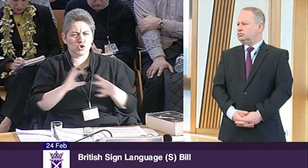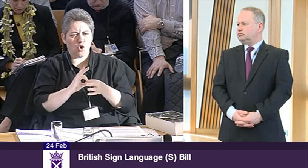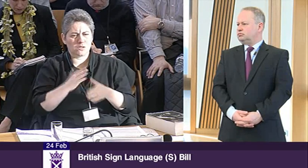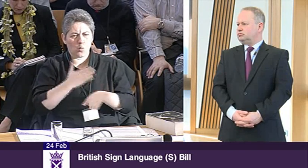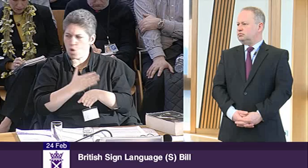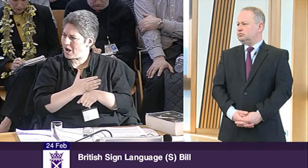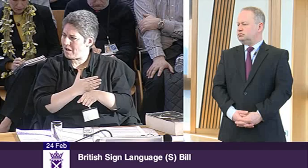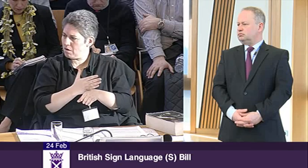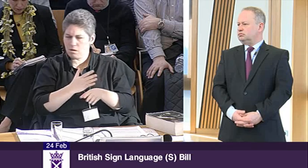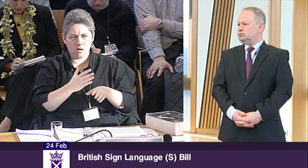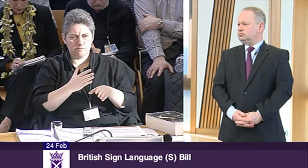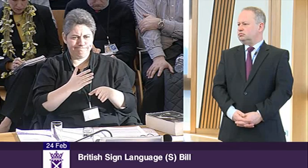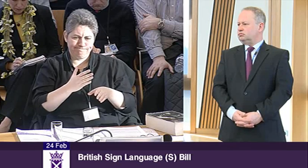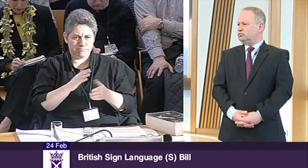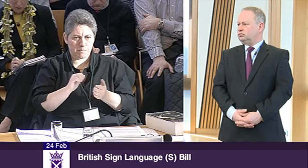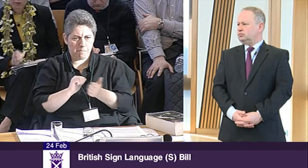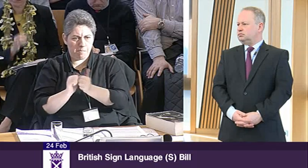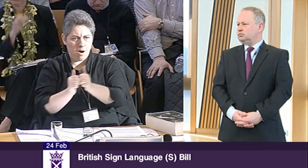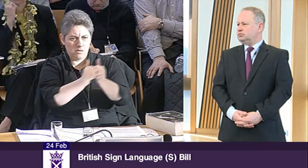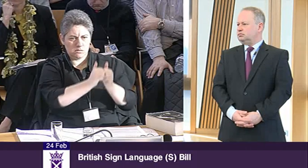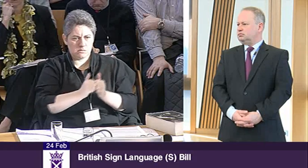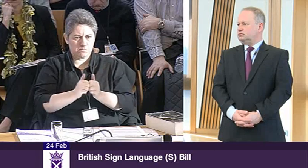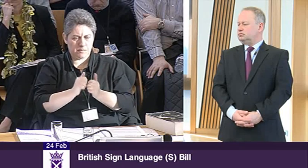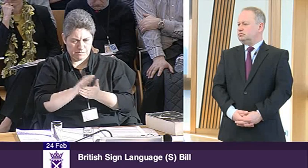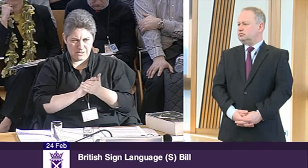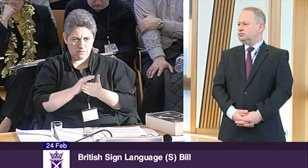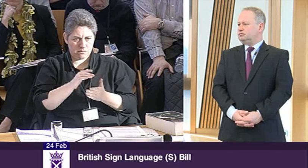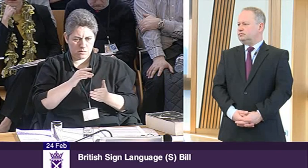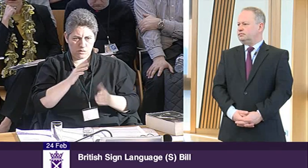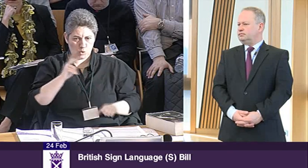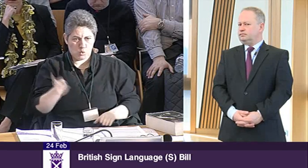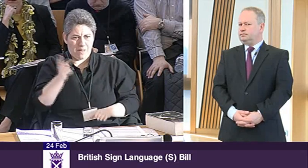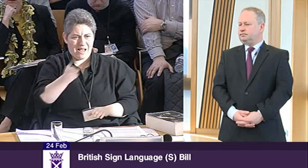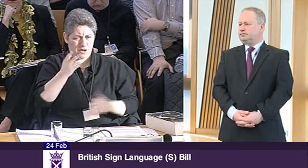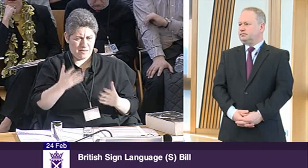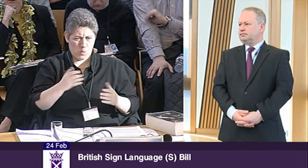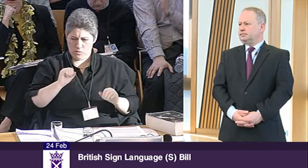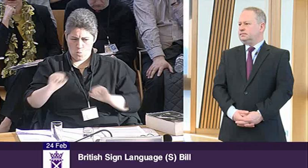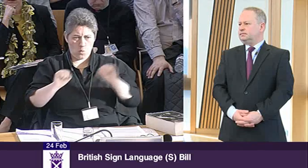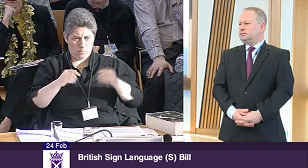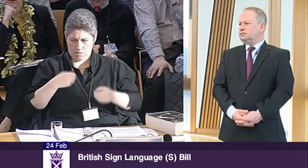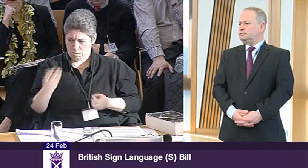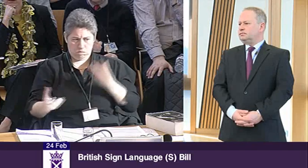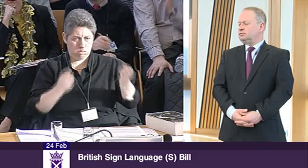there to be cross-department, cross-party joint working so that we target and strategise.